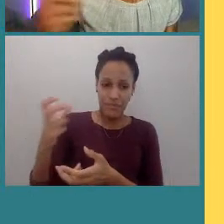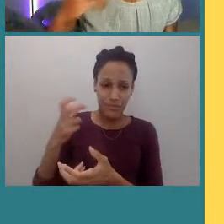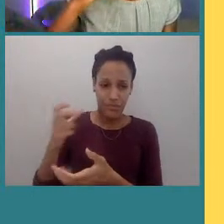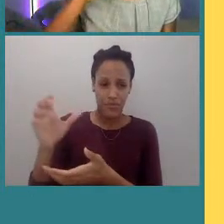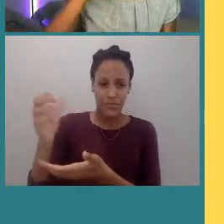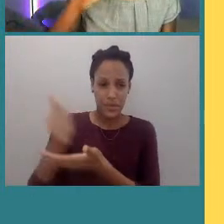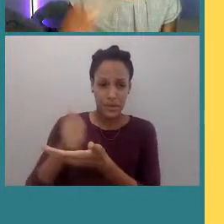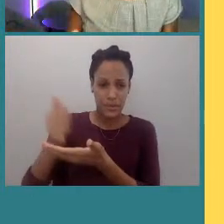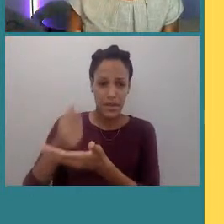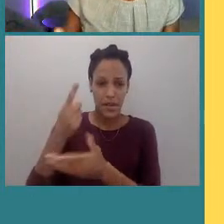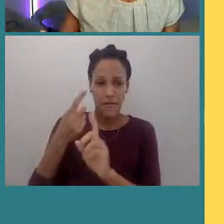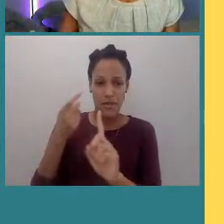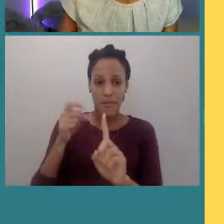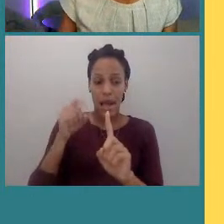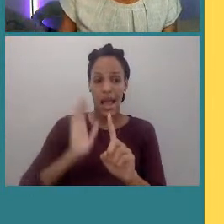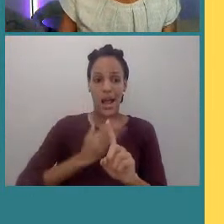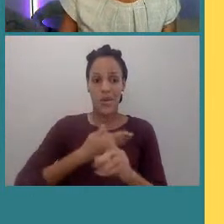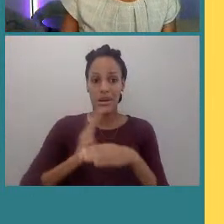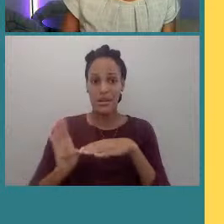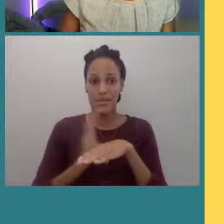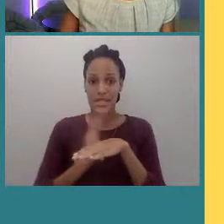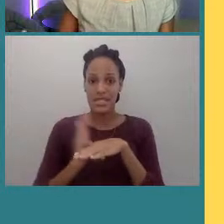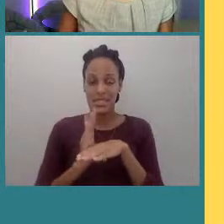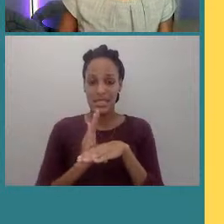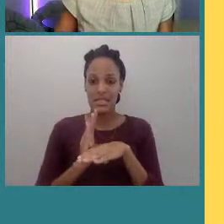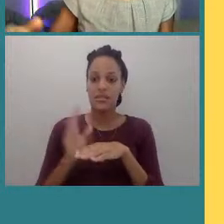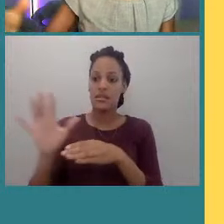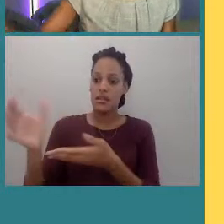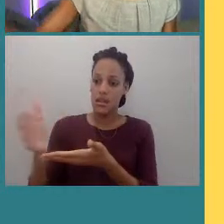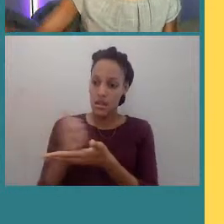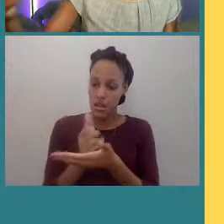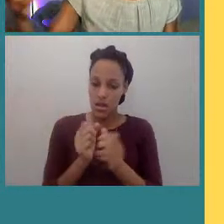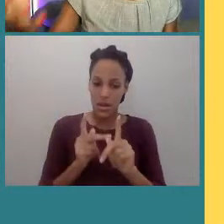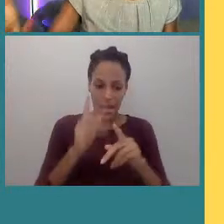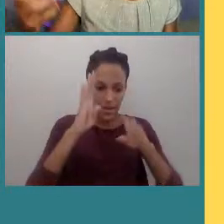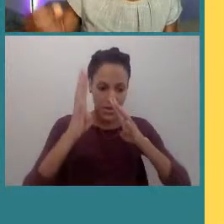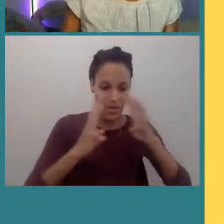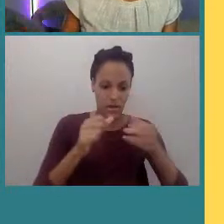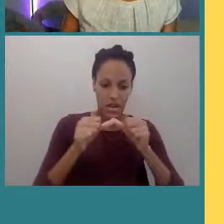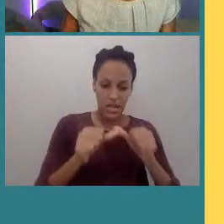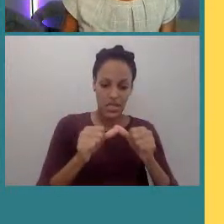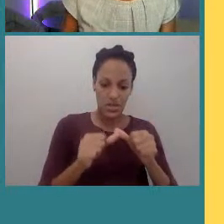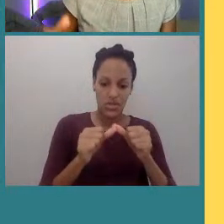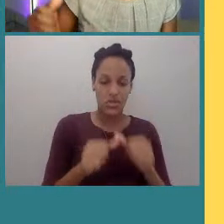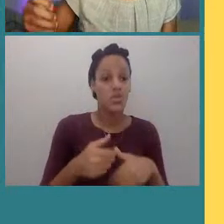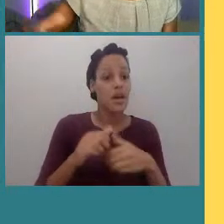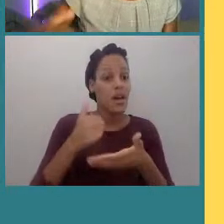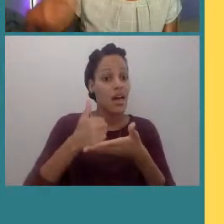and we are creating, places like Patrion and those places help people support you so you